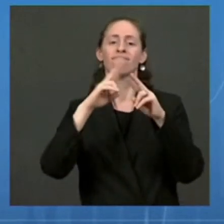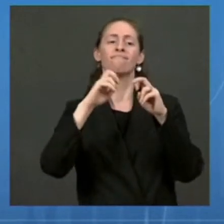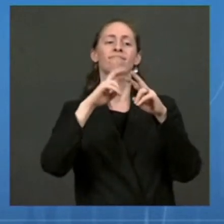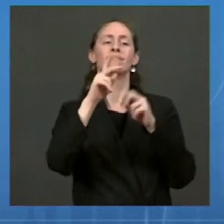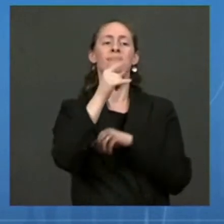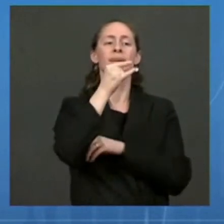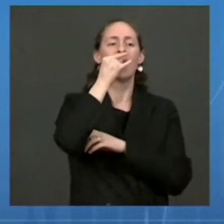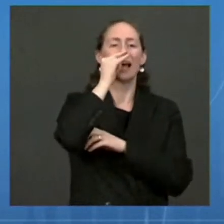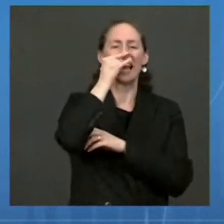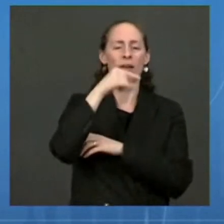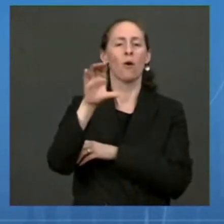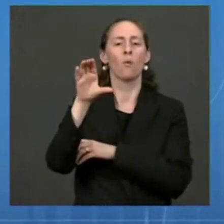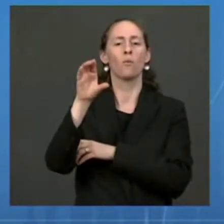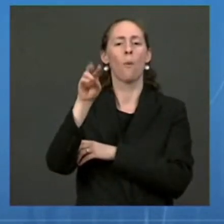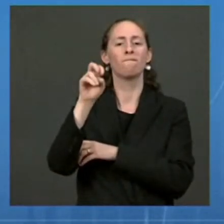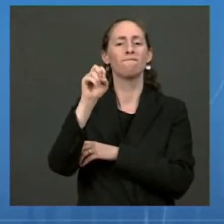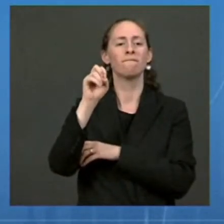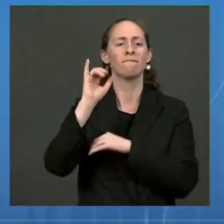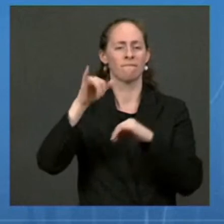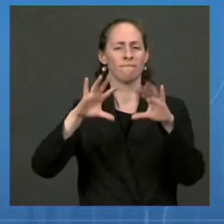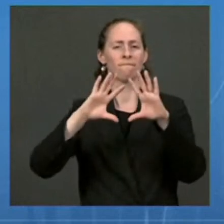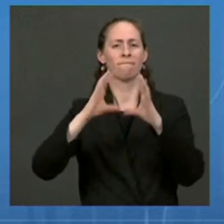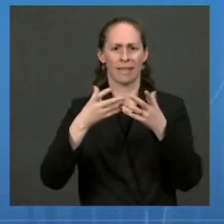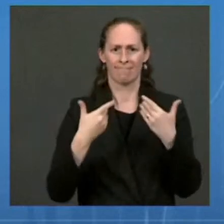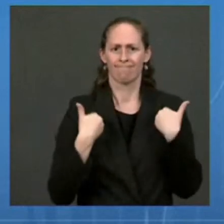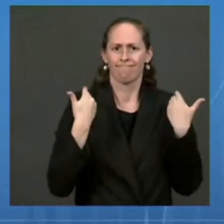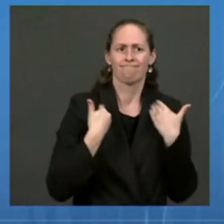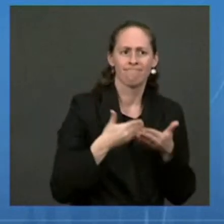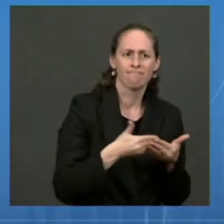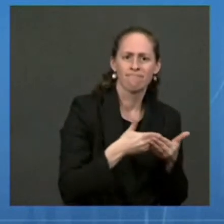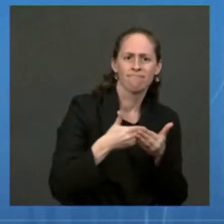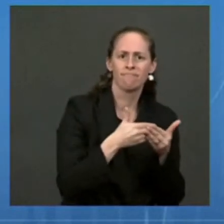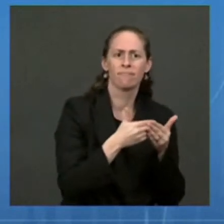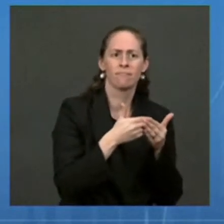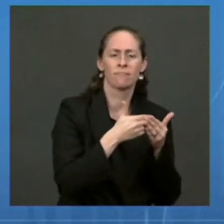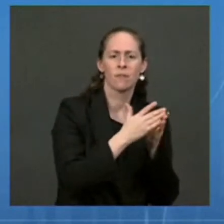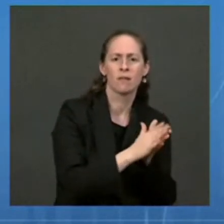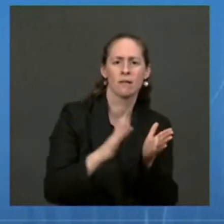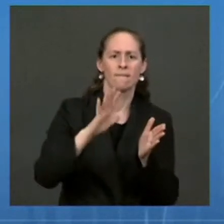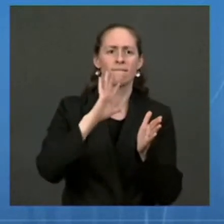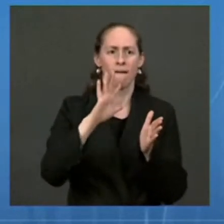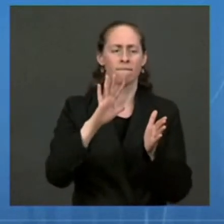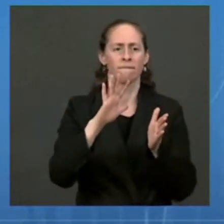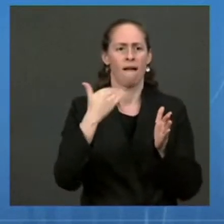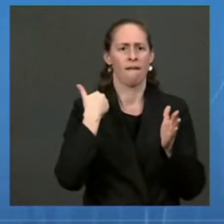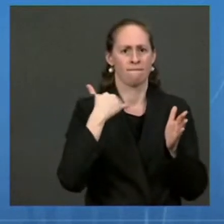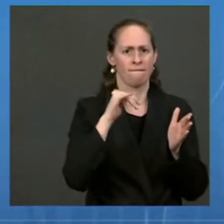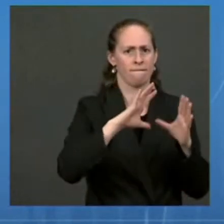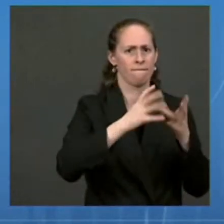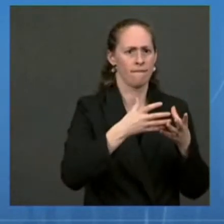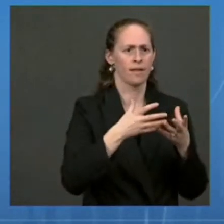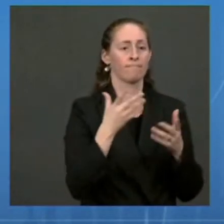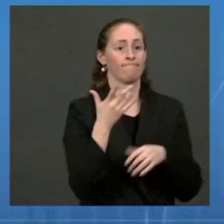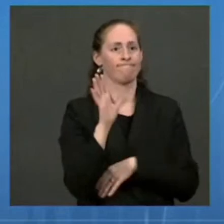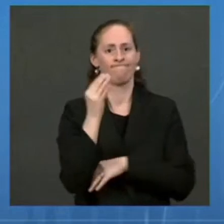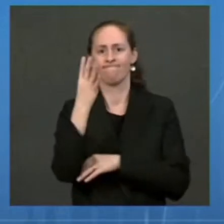RIGHT NOW. NOT ONLY WITH MODERNA BUT WITH PFIZER FOR A KID COVE AND KID COVE FOR THOSE OF THE TEENAGE